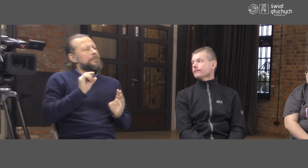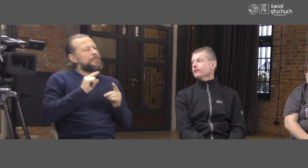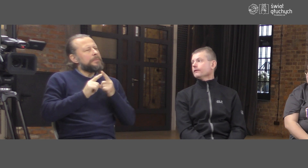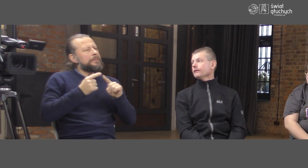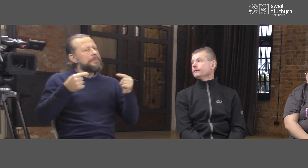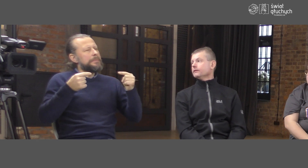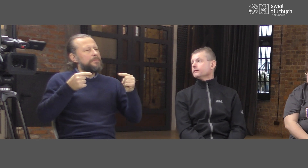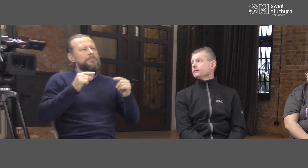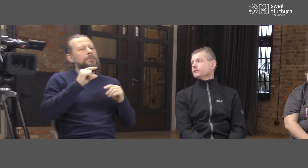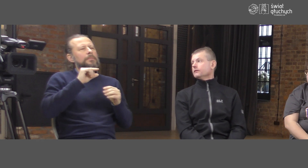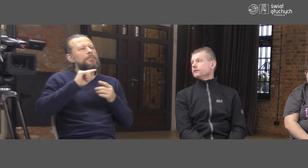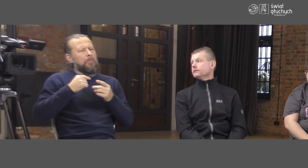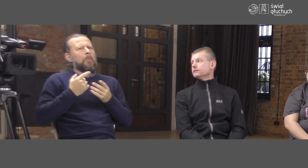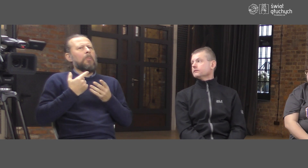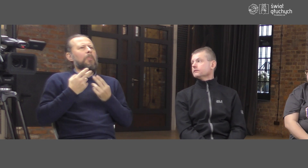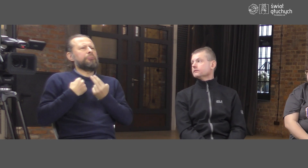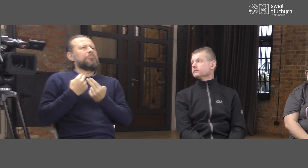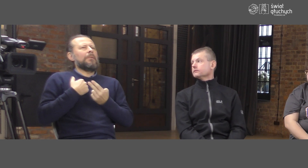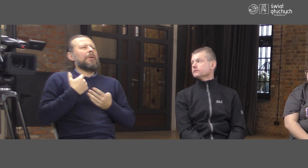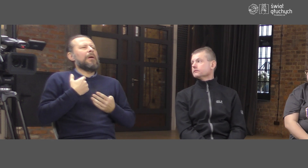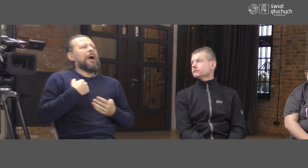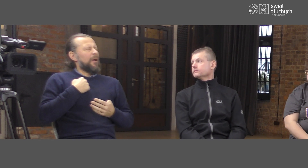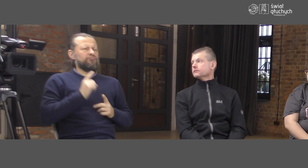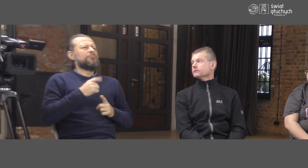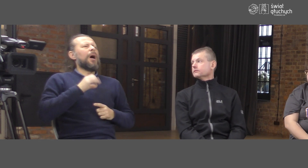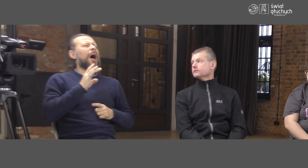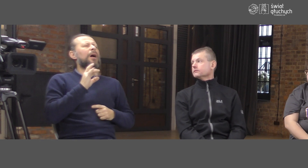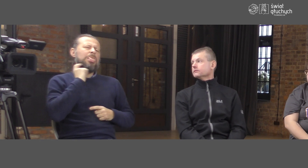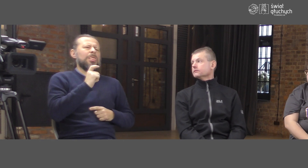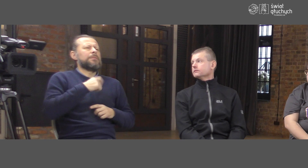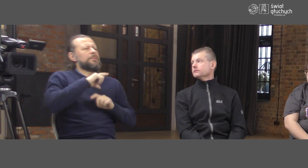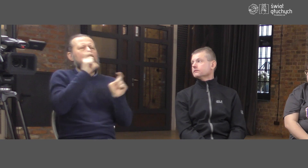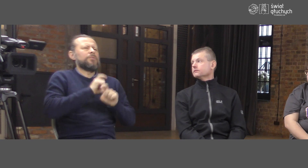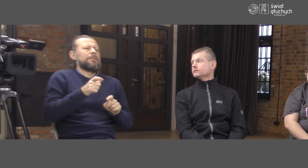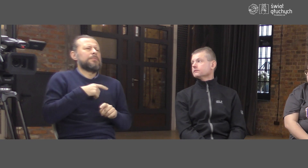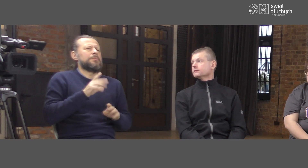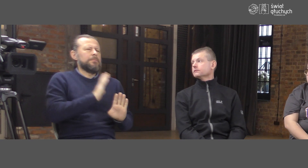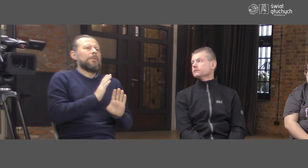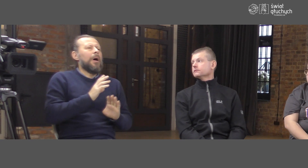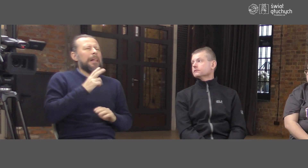Logic/grammar dictates it should be lowercase. But I always write it with a capital letter.